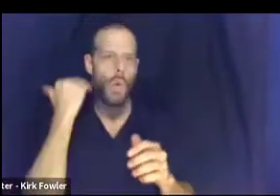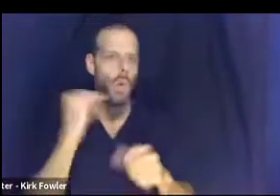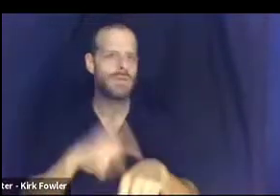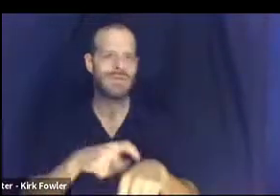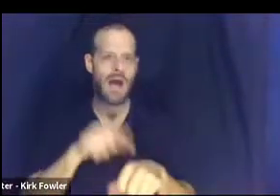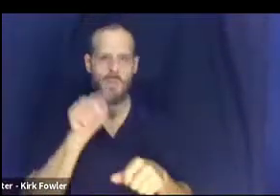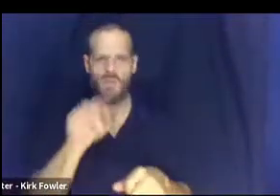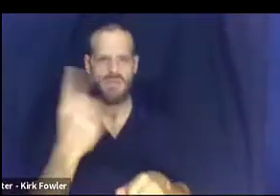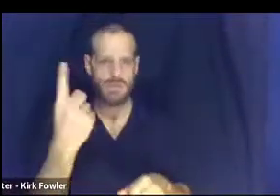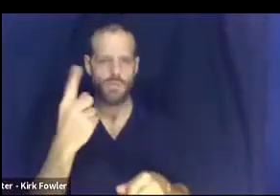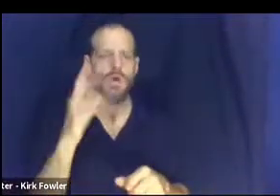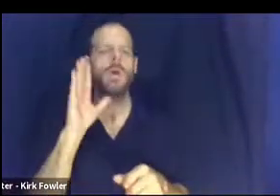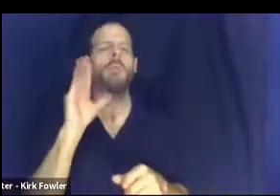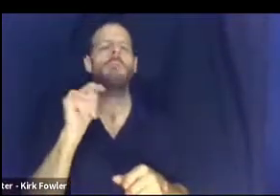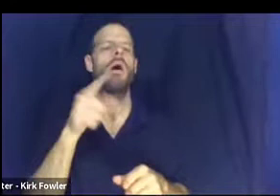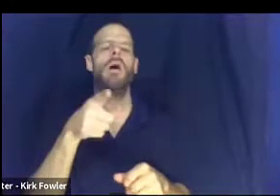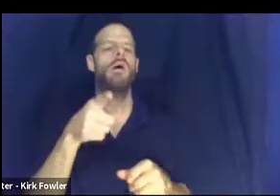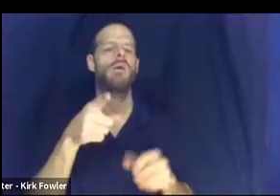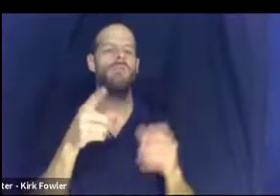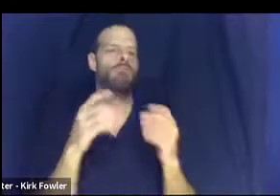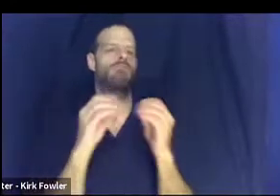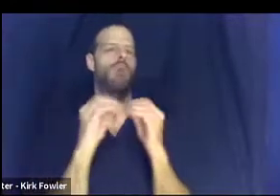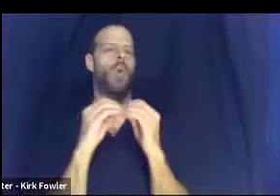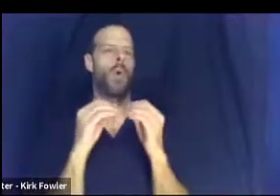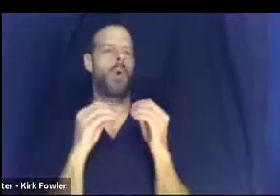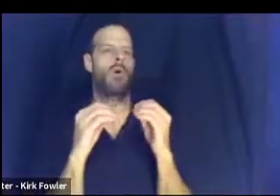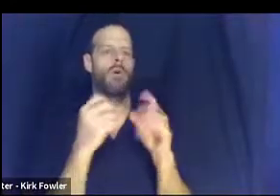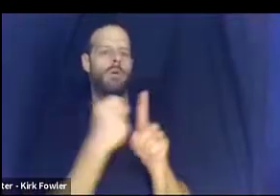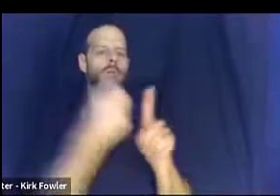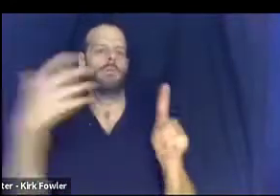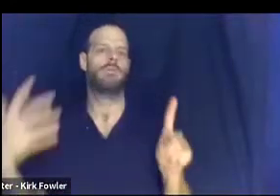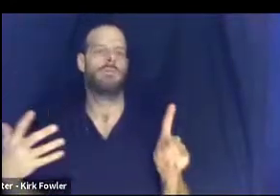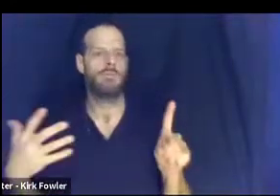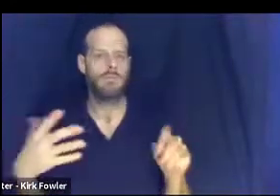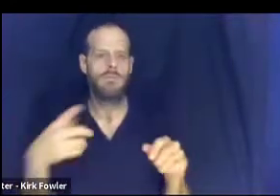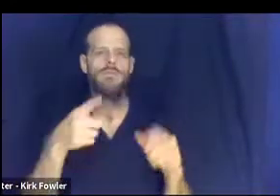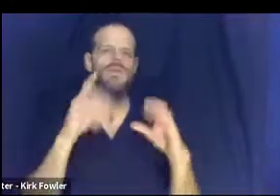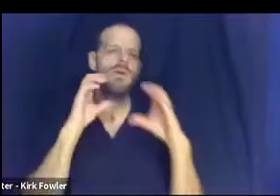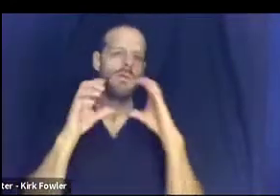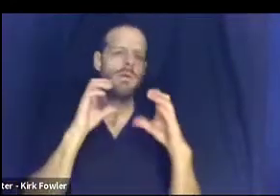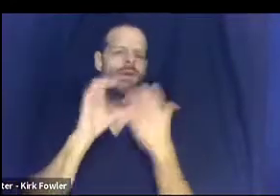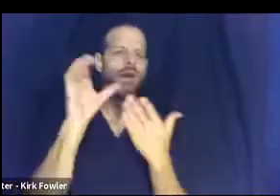is just expanding it to the other ways that you usually think about using tangible symbols,